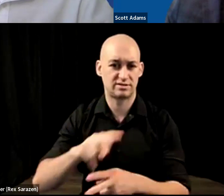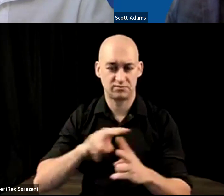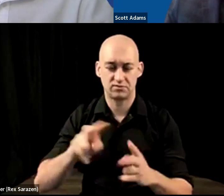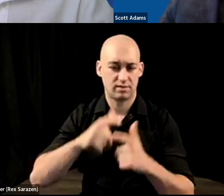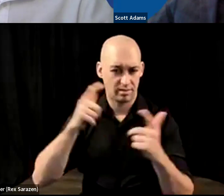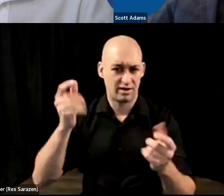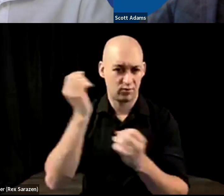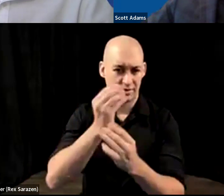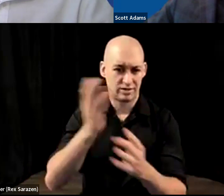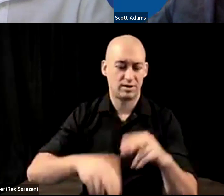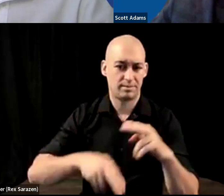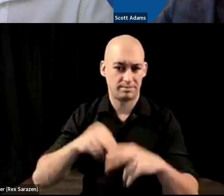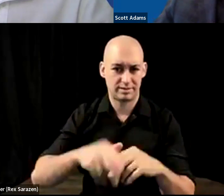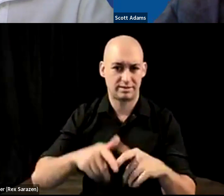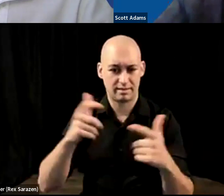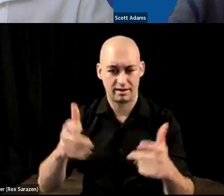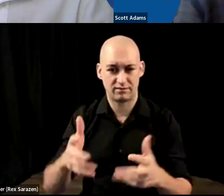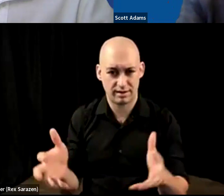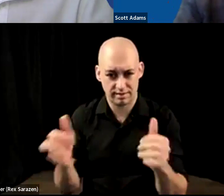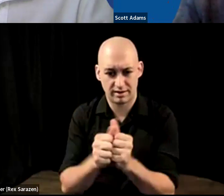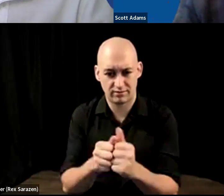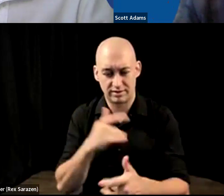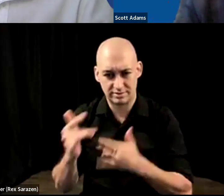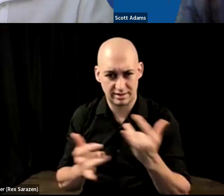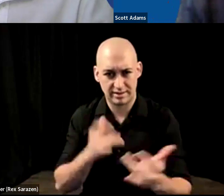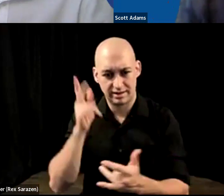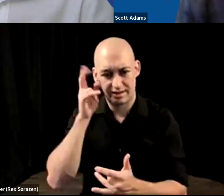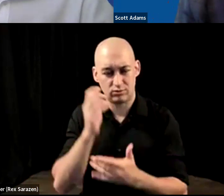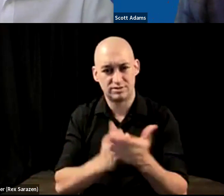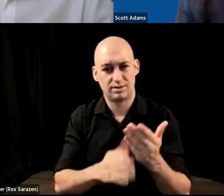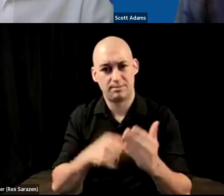building a lot of it collectively. So excited to hear there's some public comment period coming